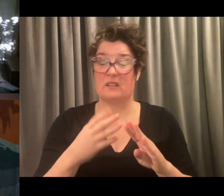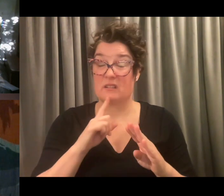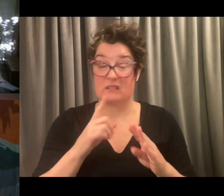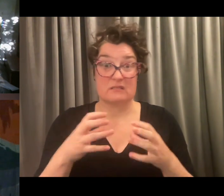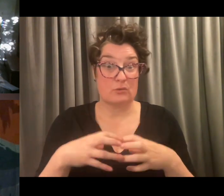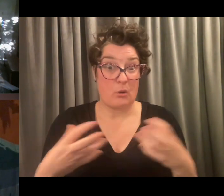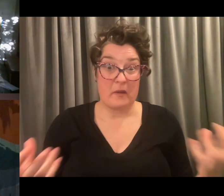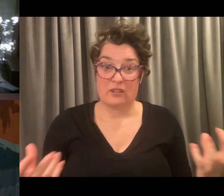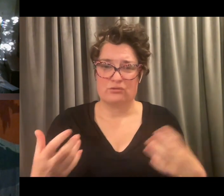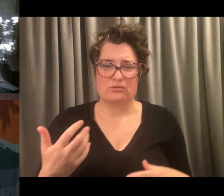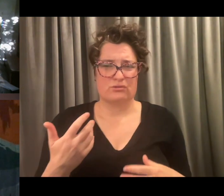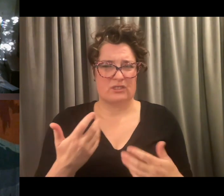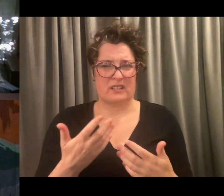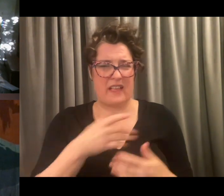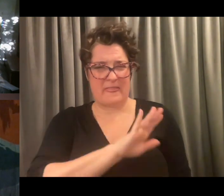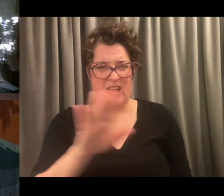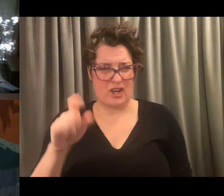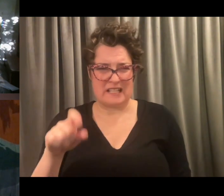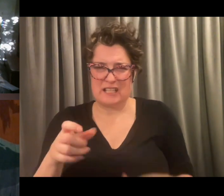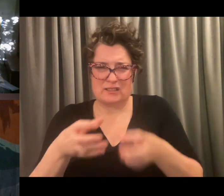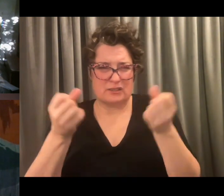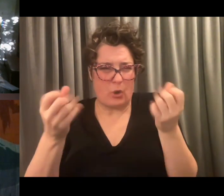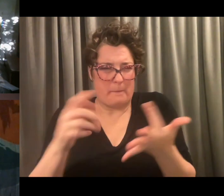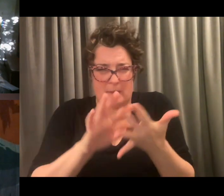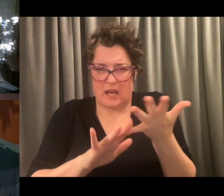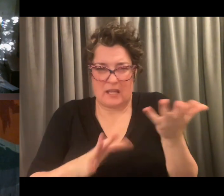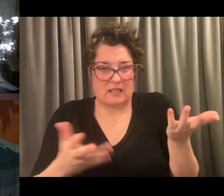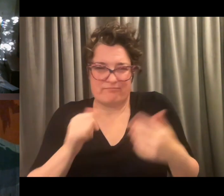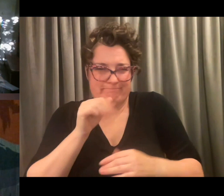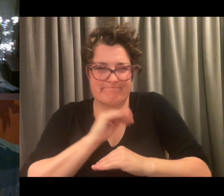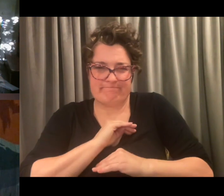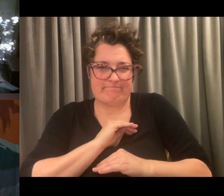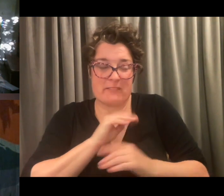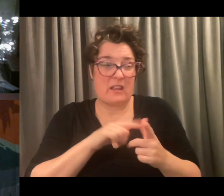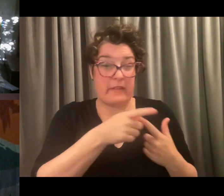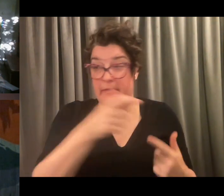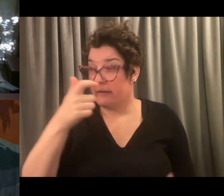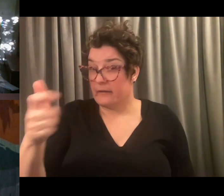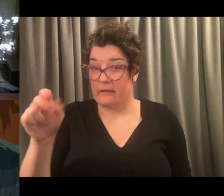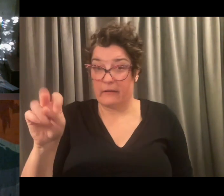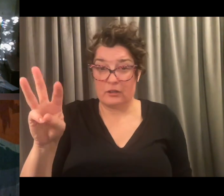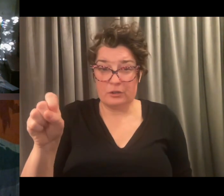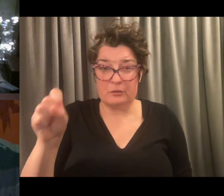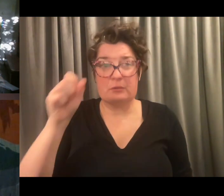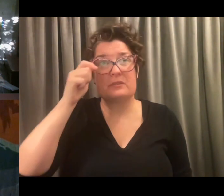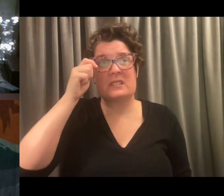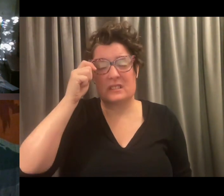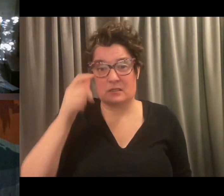And then they turn on the news and they just, it's just so, it's hard